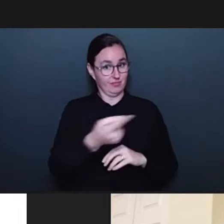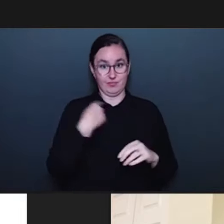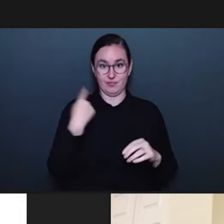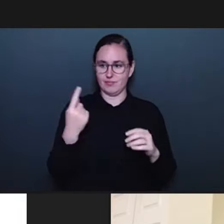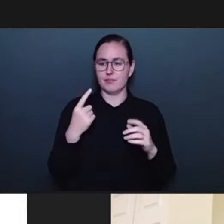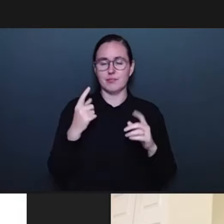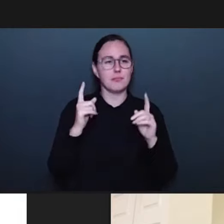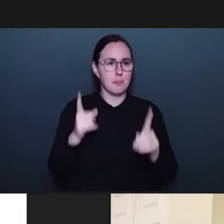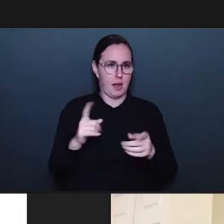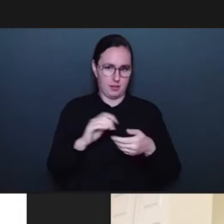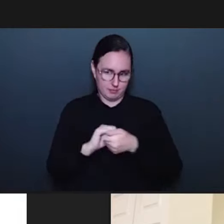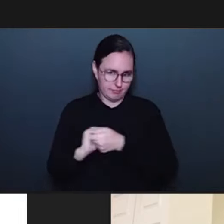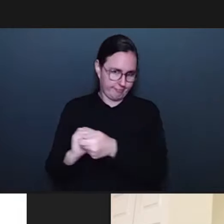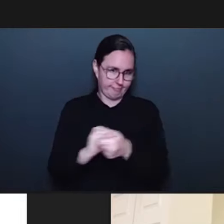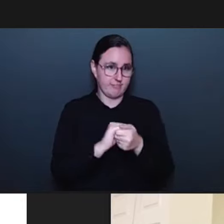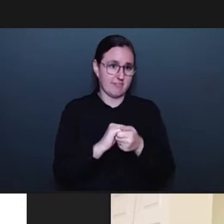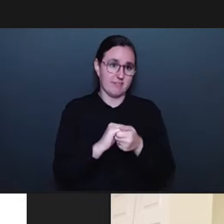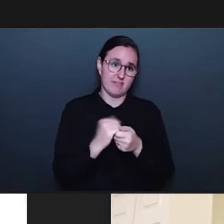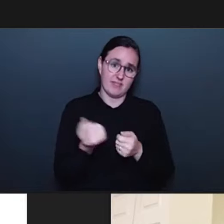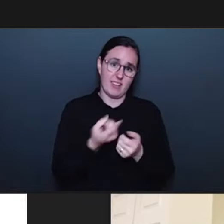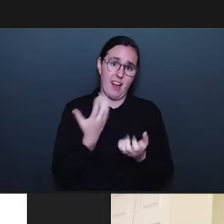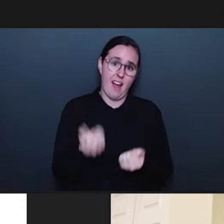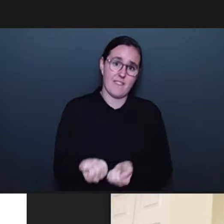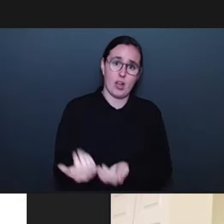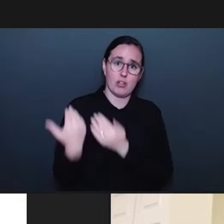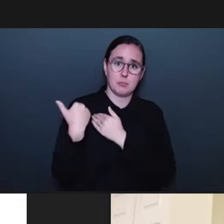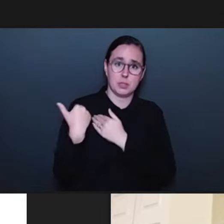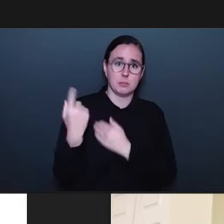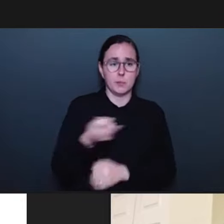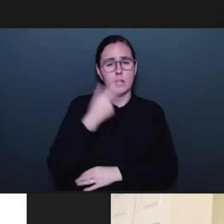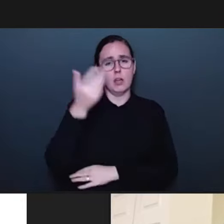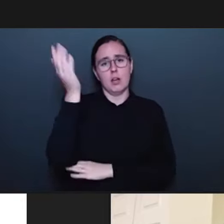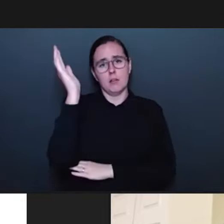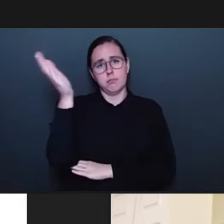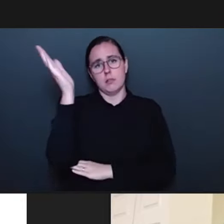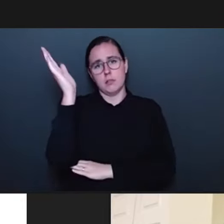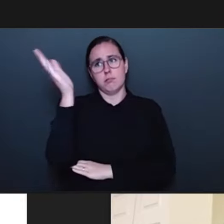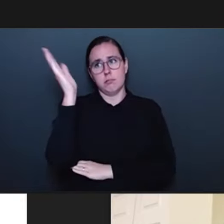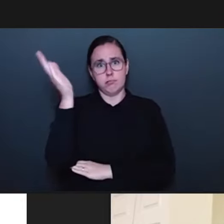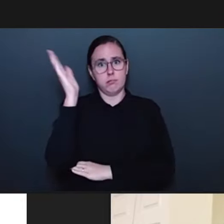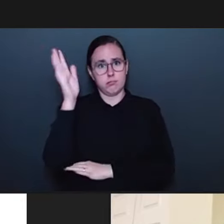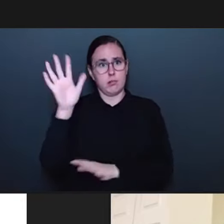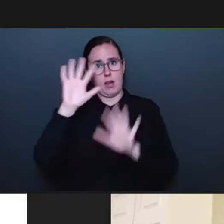we know science is clear, it is clear for everyone to see. Just touching on how this